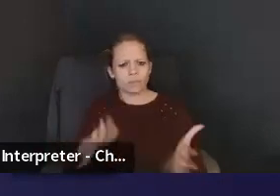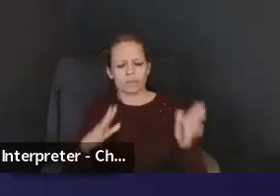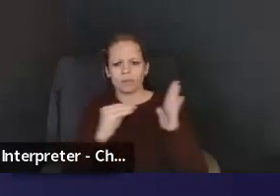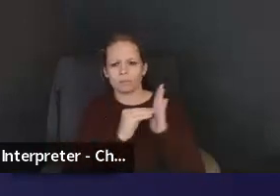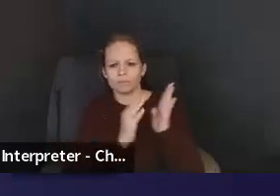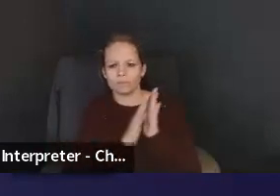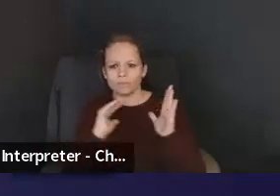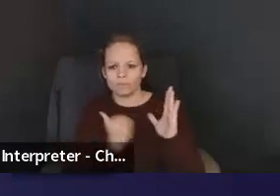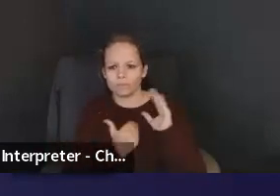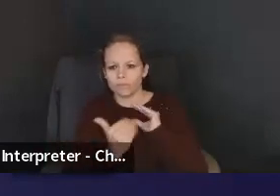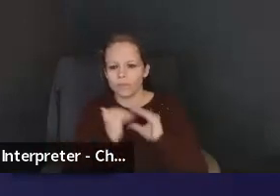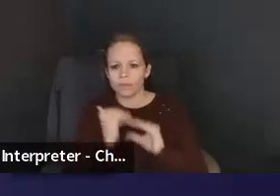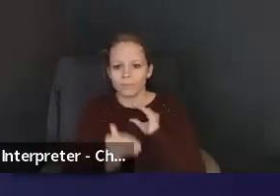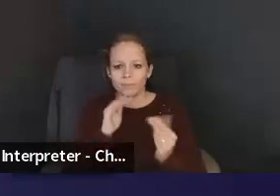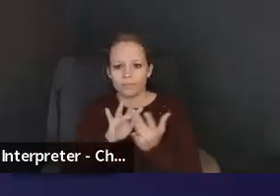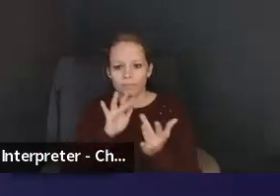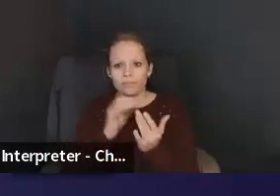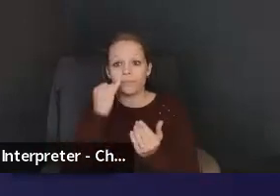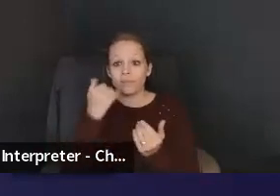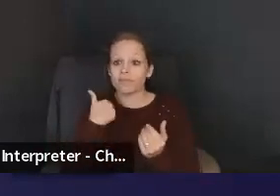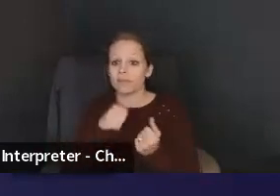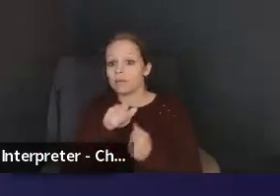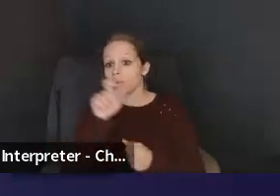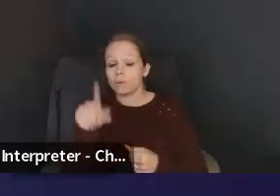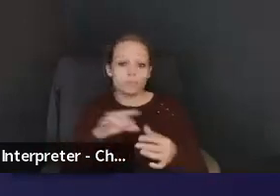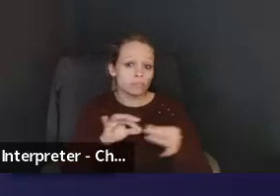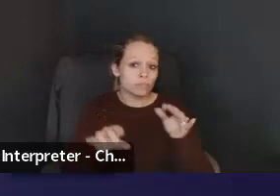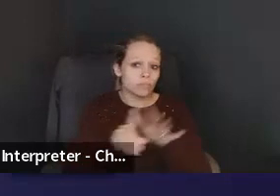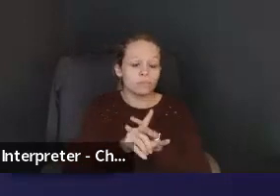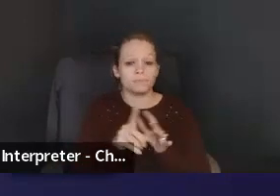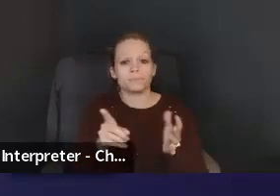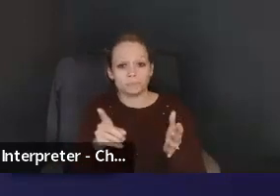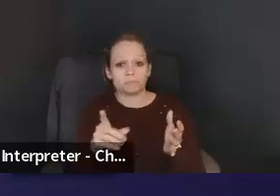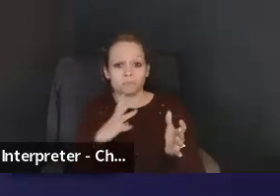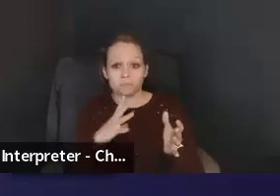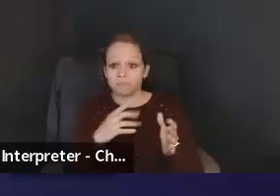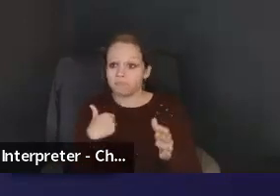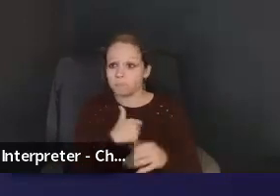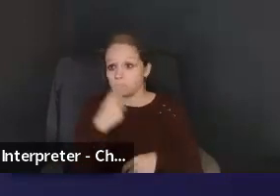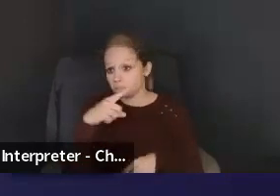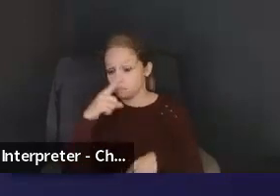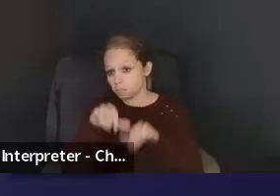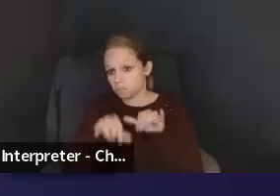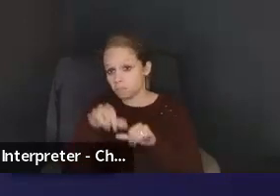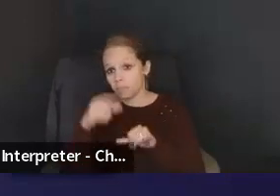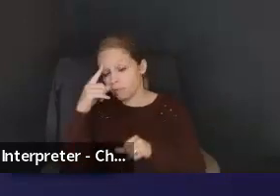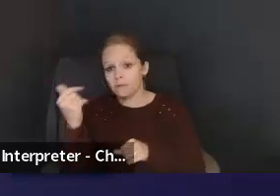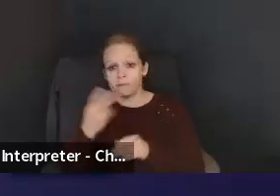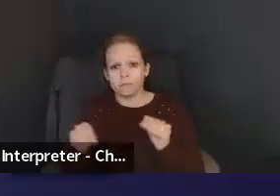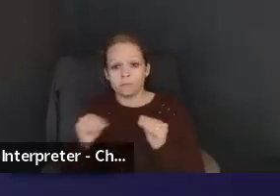has any questions or comments and we can hold and hang around for a few additional questions. But,